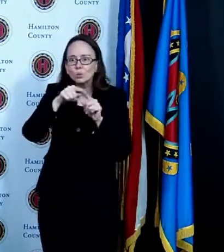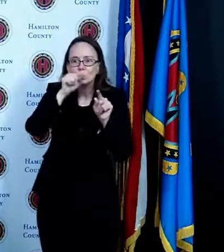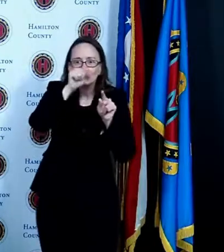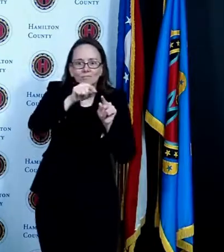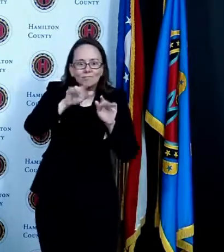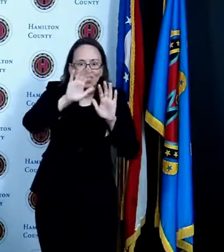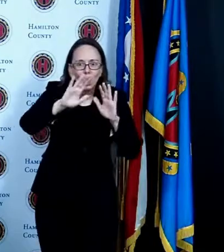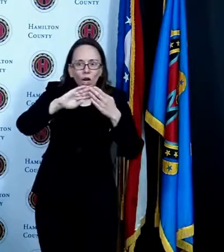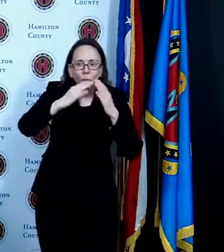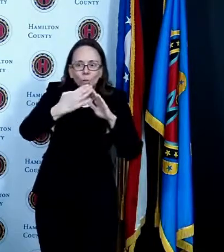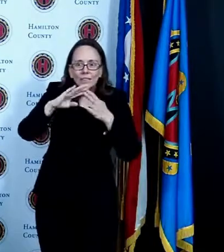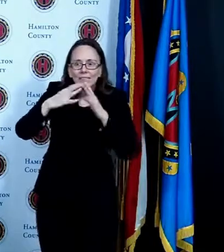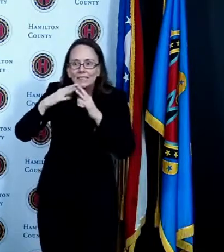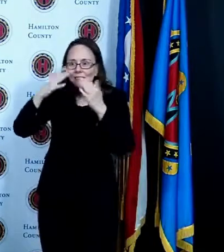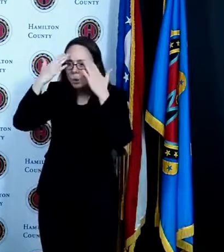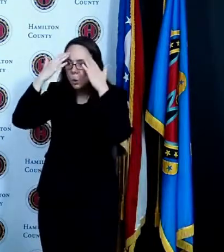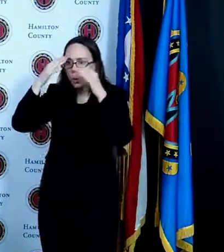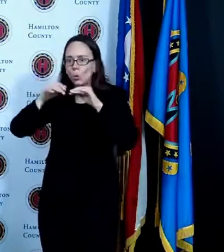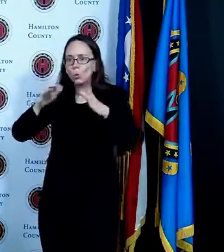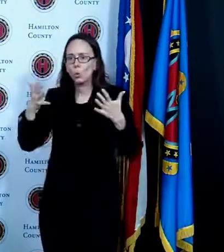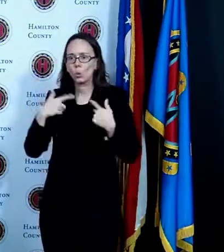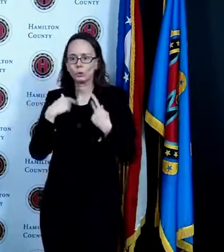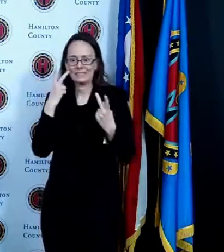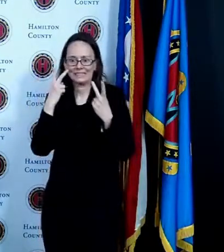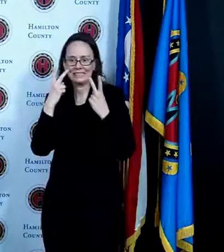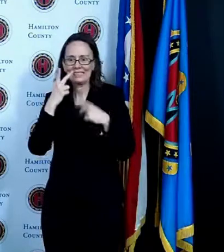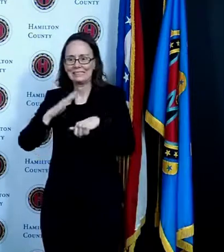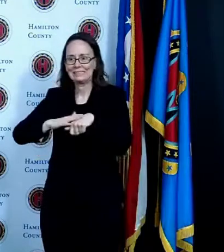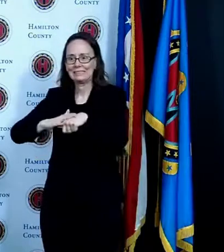we are seeing because as I said this fentanyl is being mixed not only